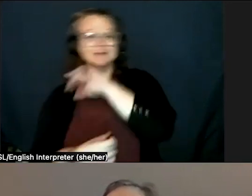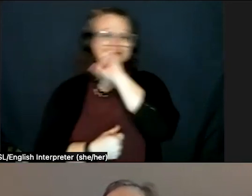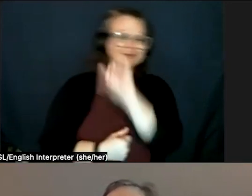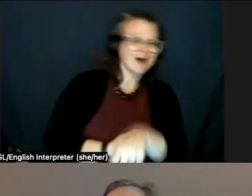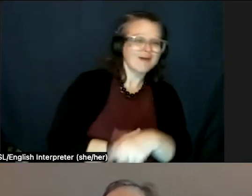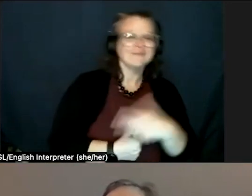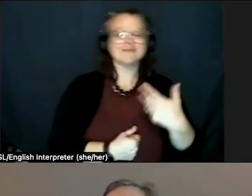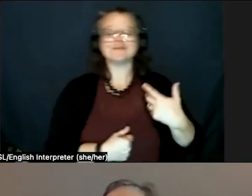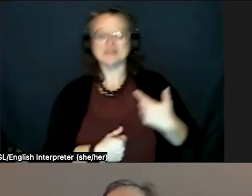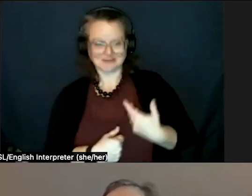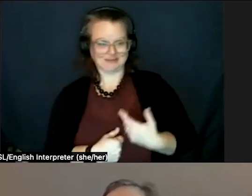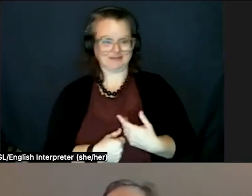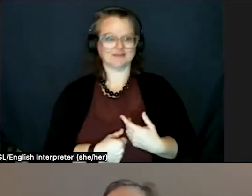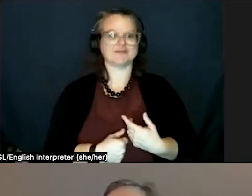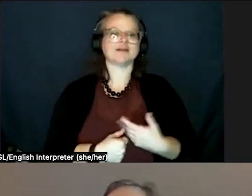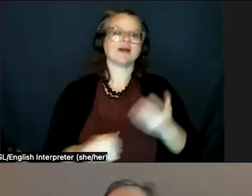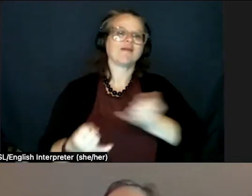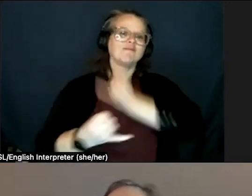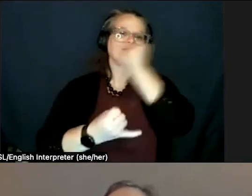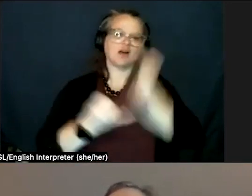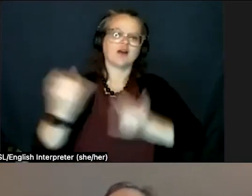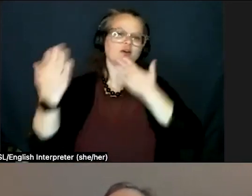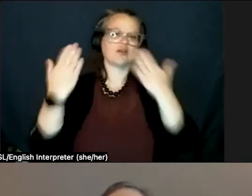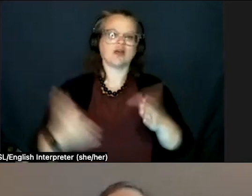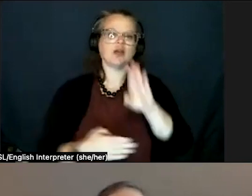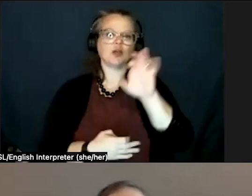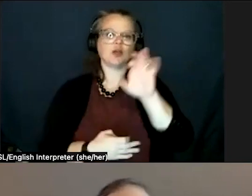we at BookNet would like to thank the Department of Canadian Heritage for their support through